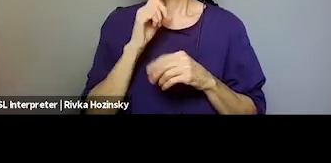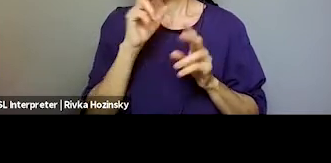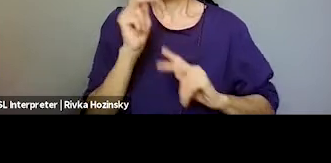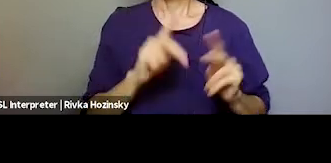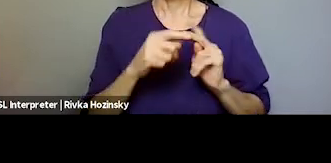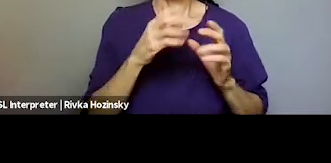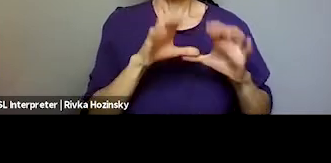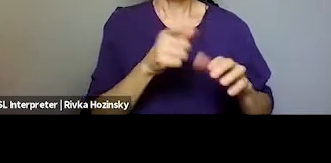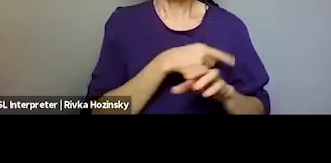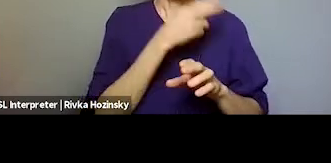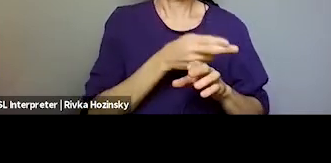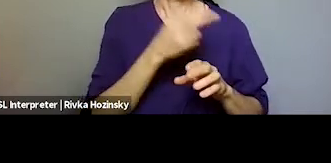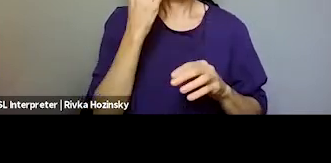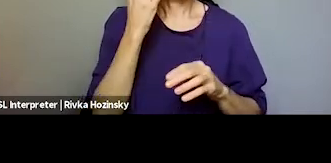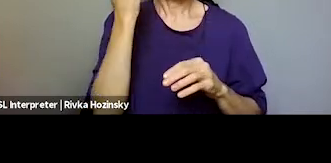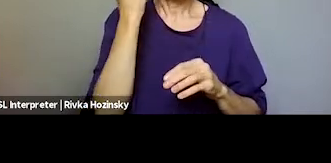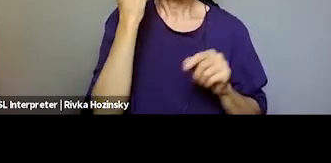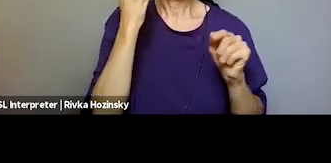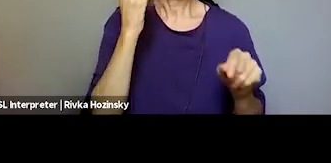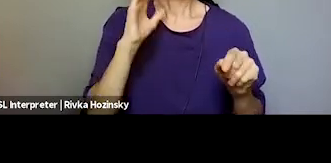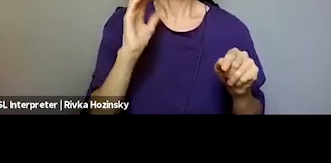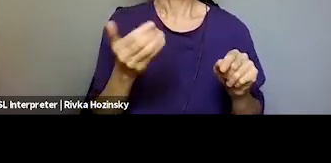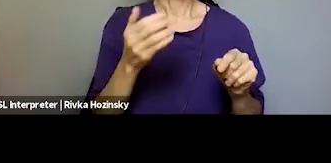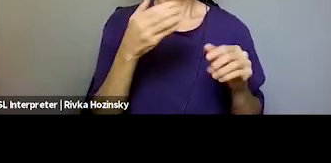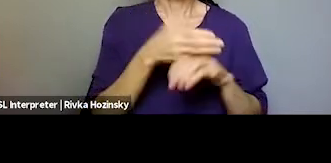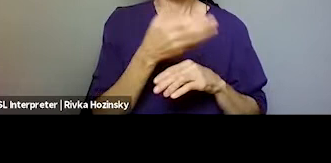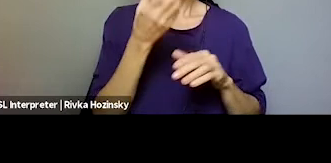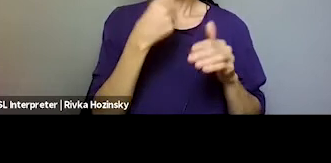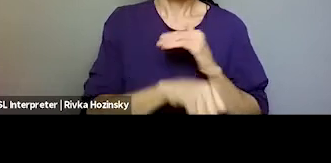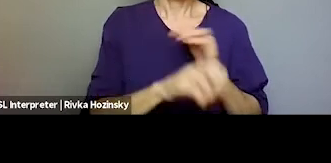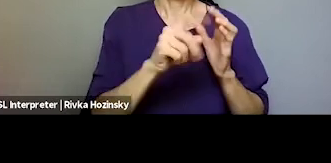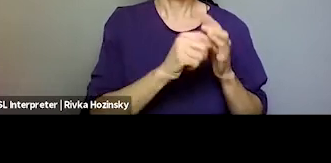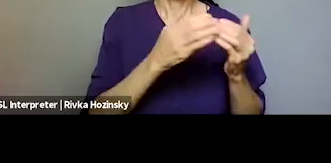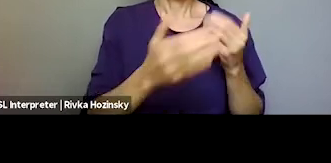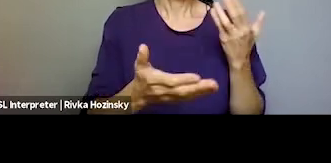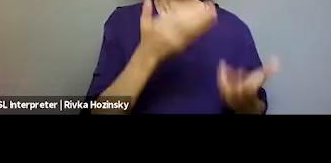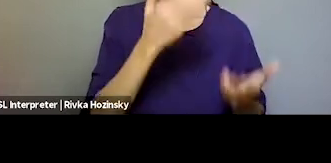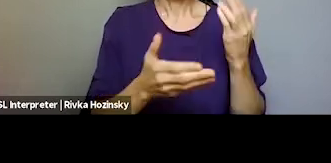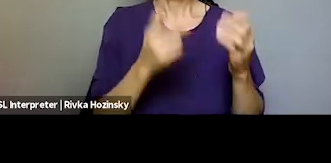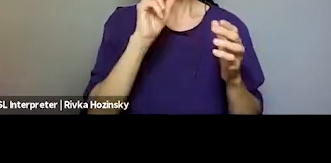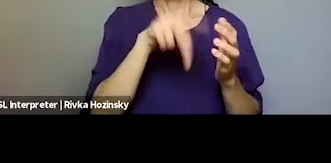illness which suggests that the postpartum period may be a time of potential relapse for individuals